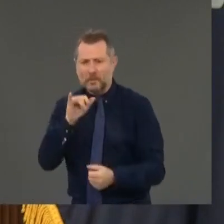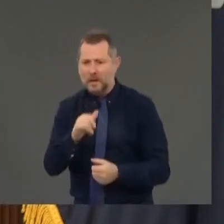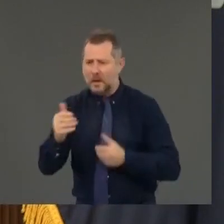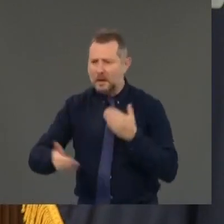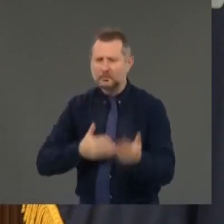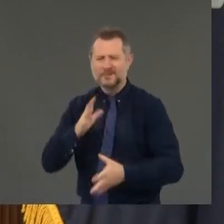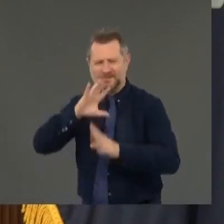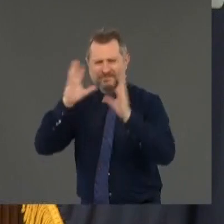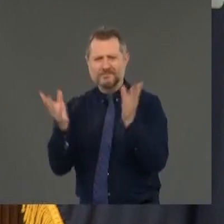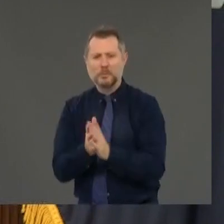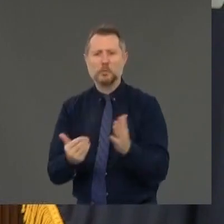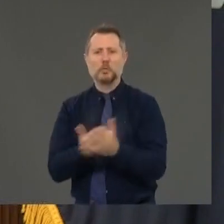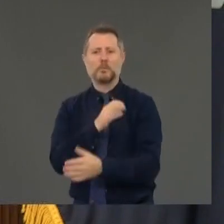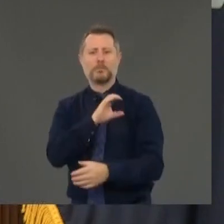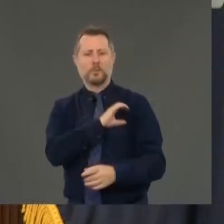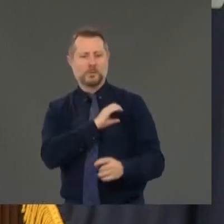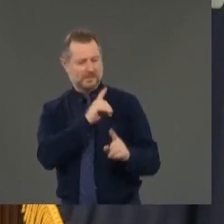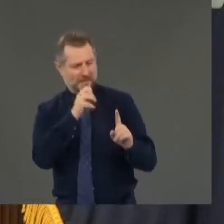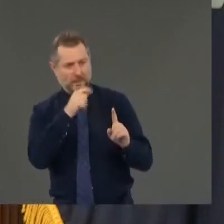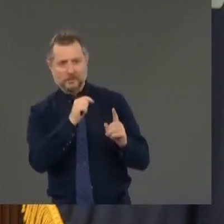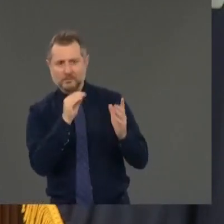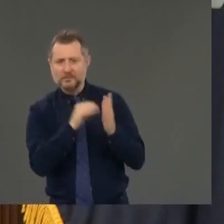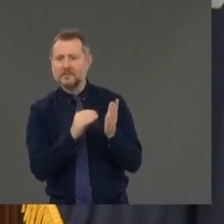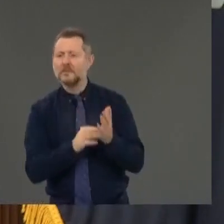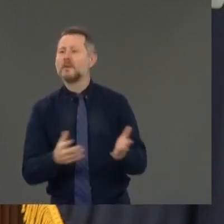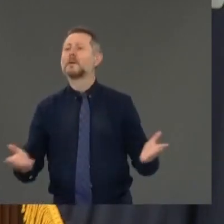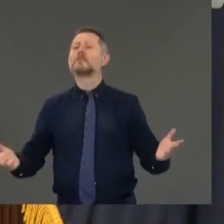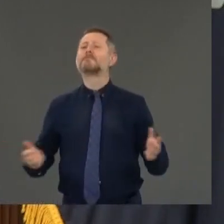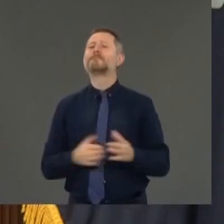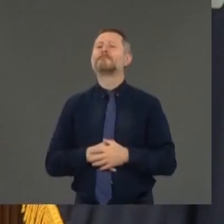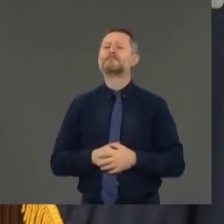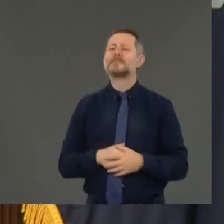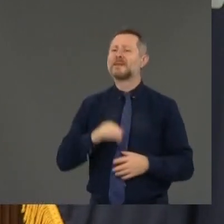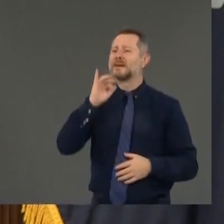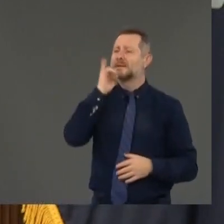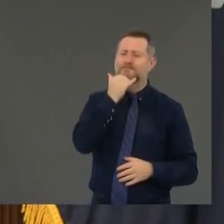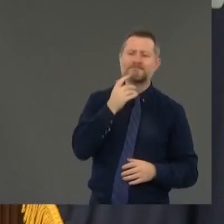FUNCTIONS? HOW MUCH WILL IT COST TO PUT